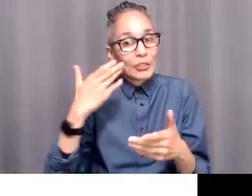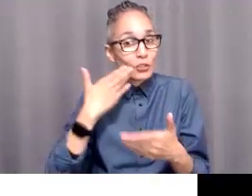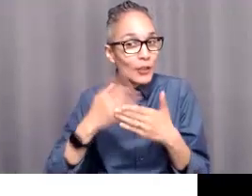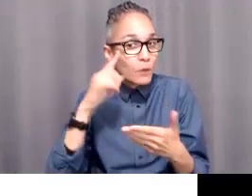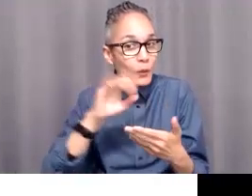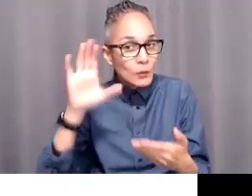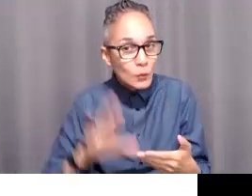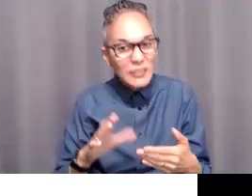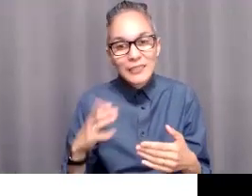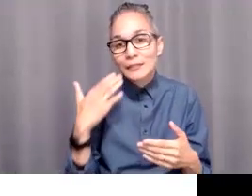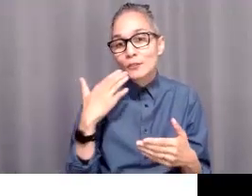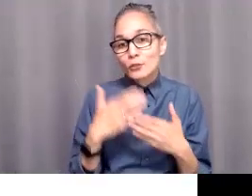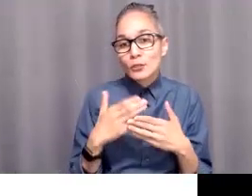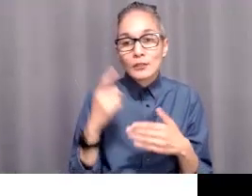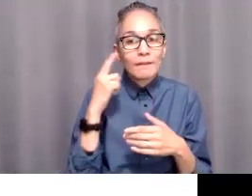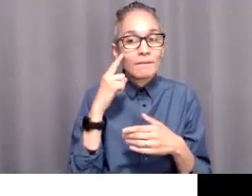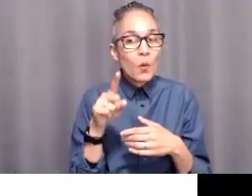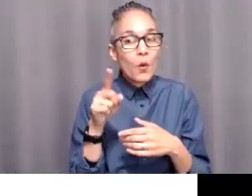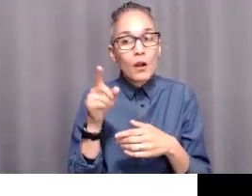Good to make sure that you're following RSI.